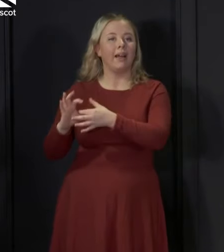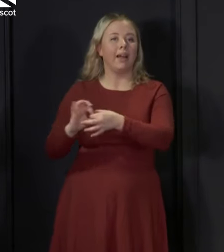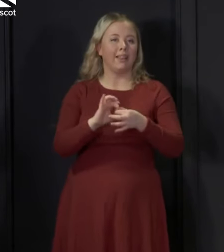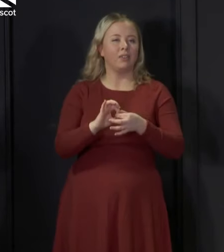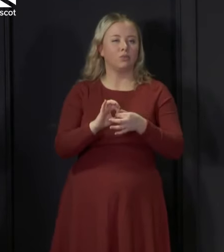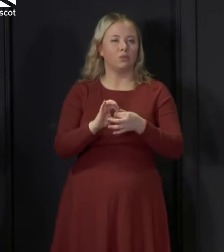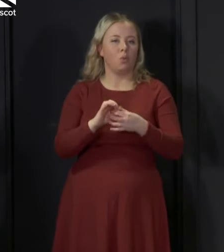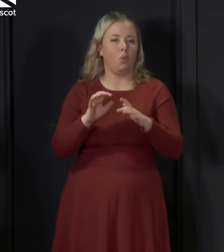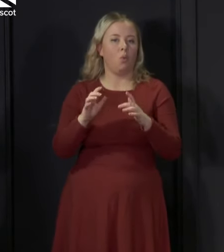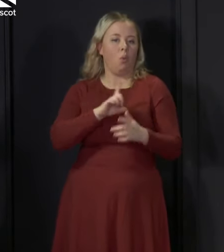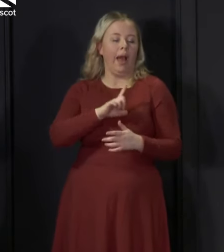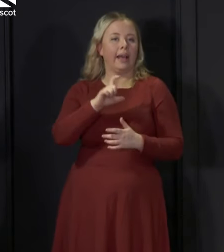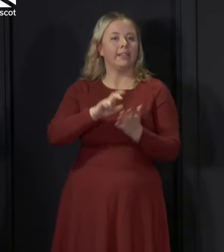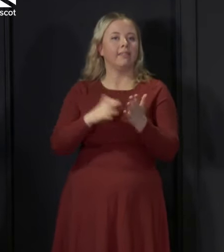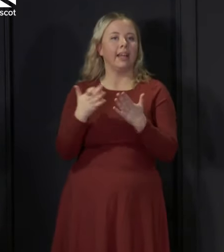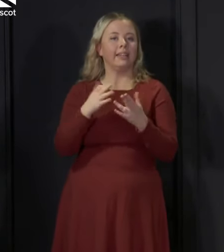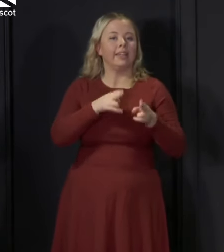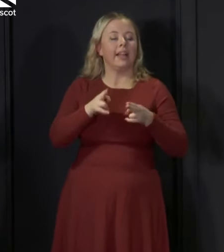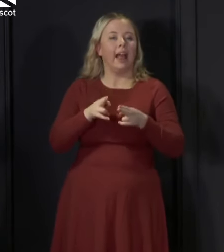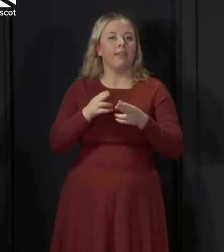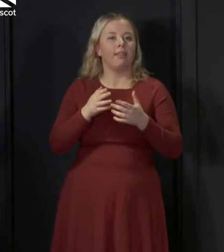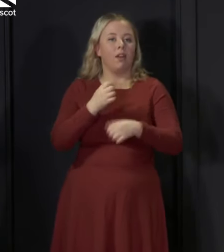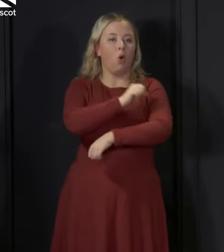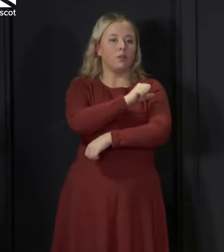hospital do now seem to be declining.